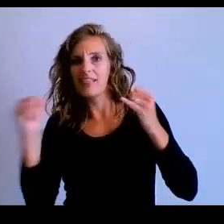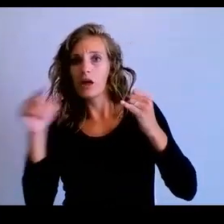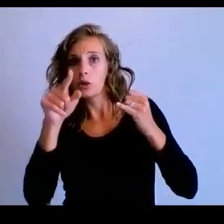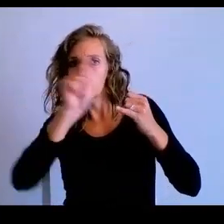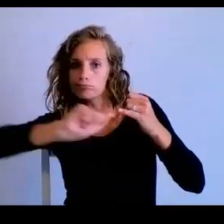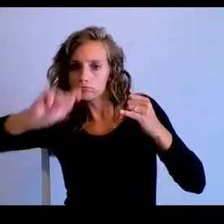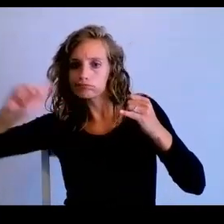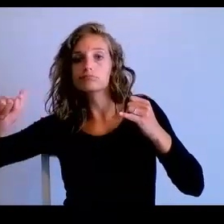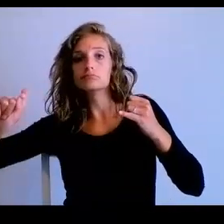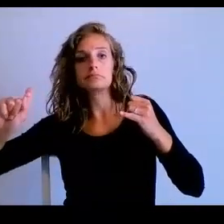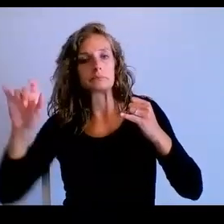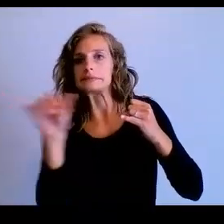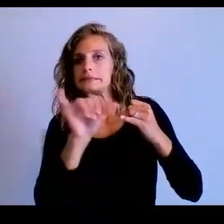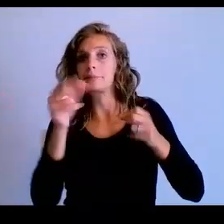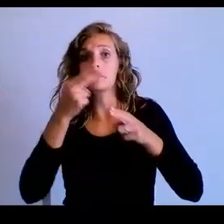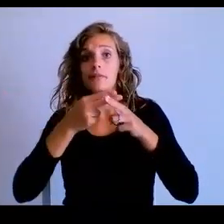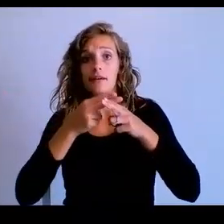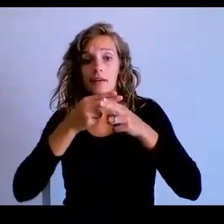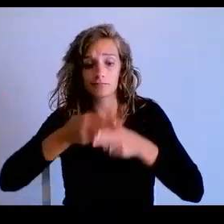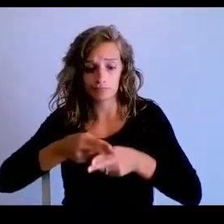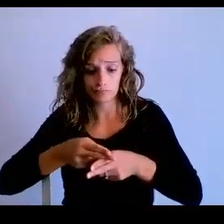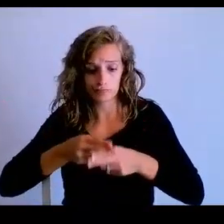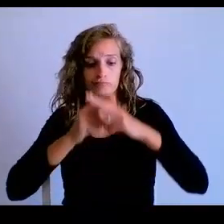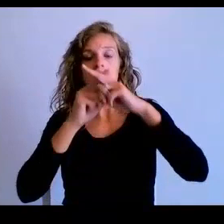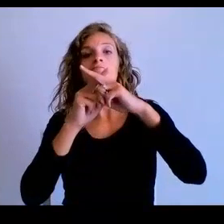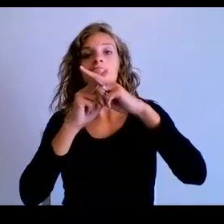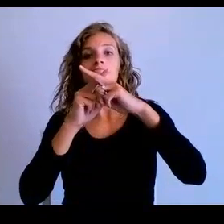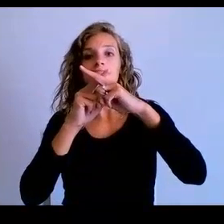to sign your name so the sign for name if you look at it